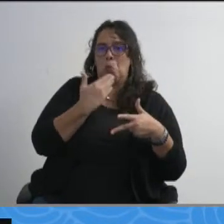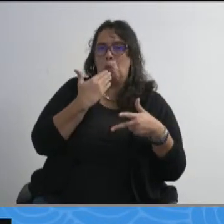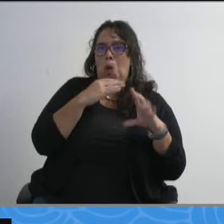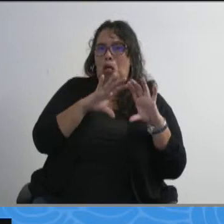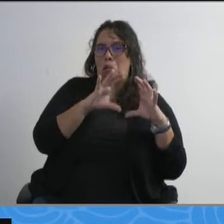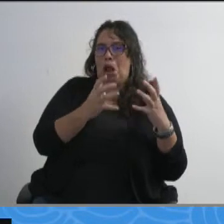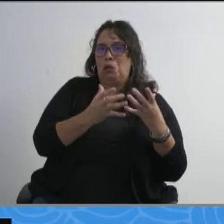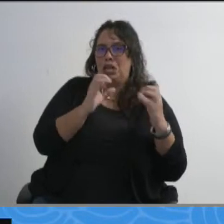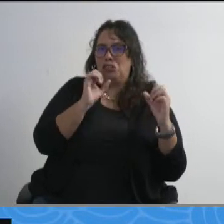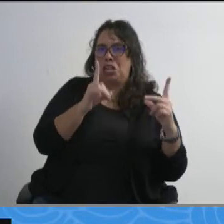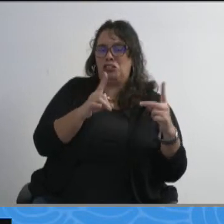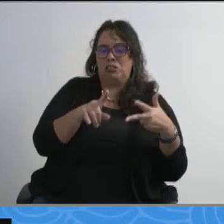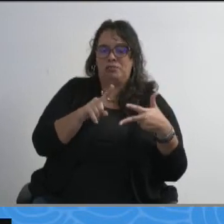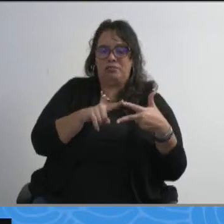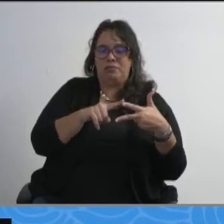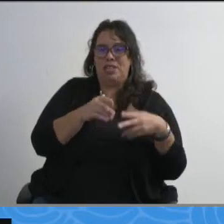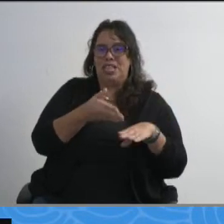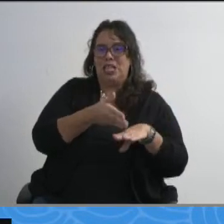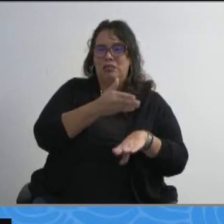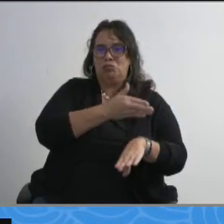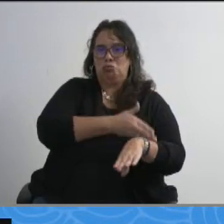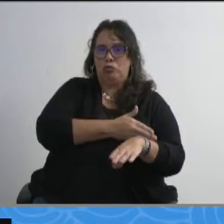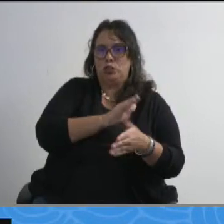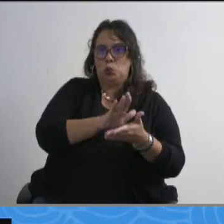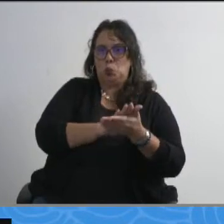improving school conditions, and technology.